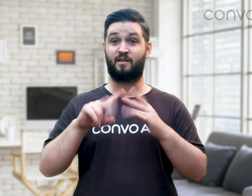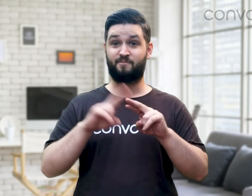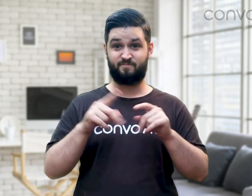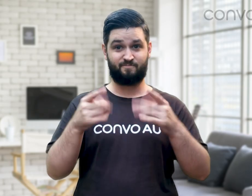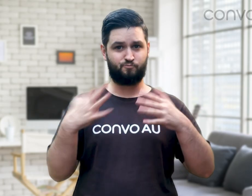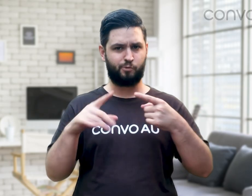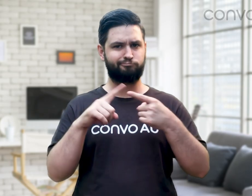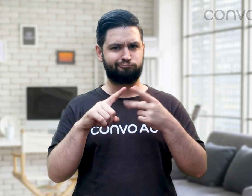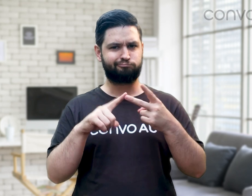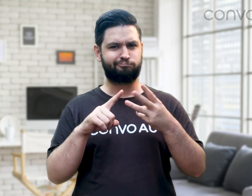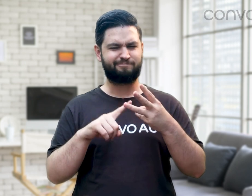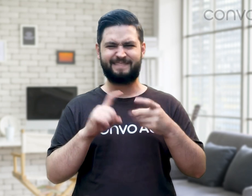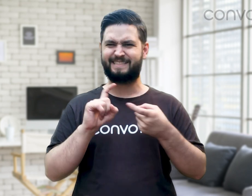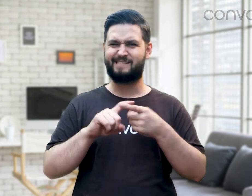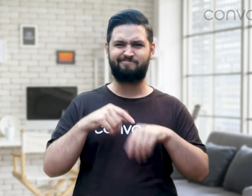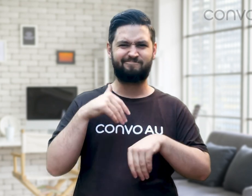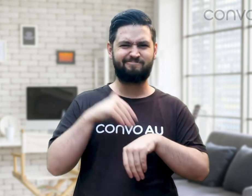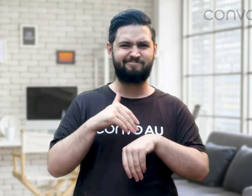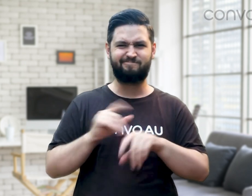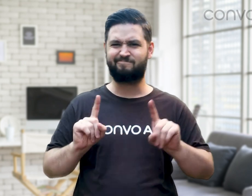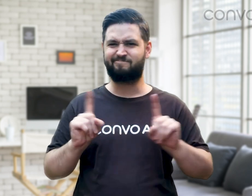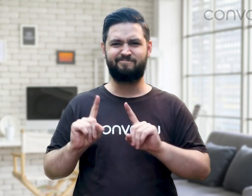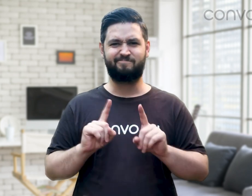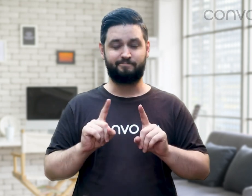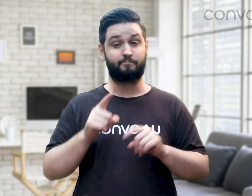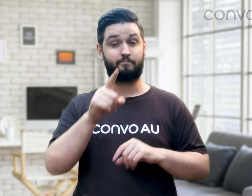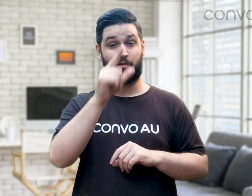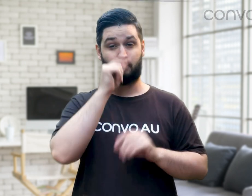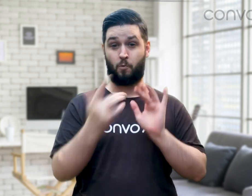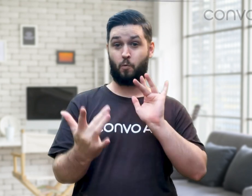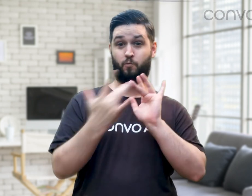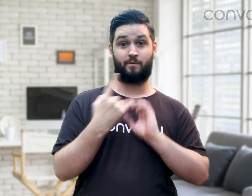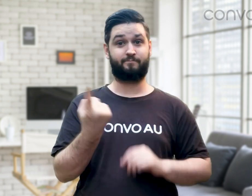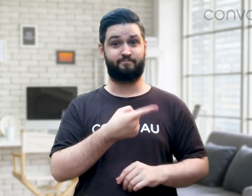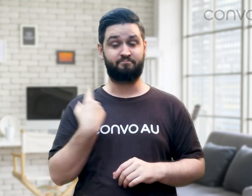If you have followed these steps and are still experiencing connection problems, you can contact us;